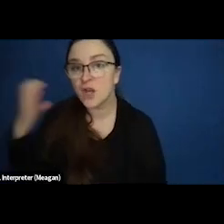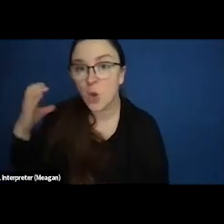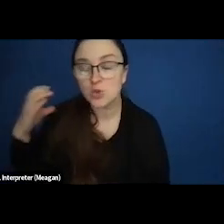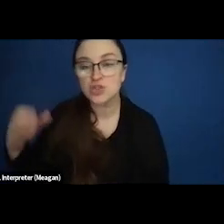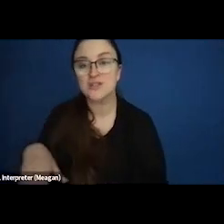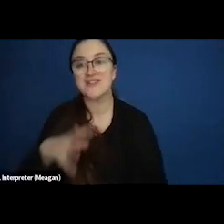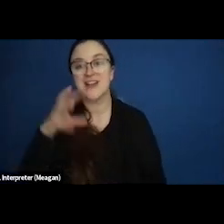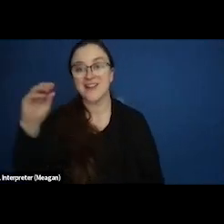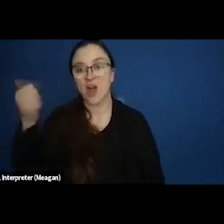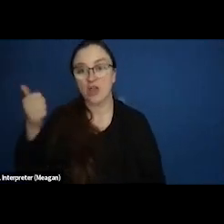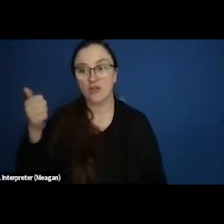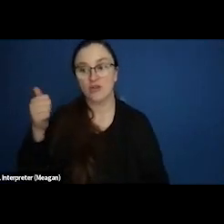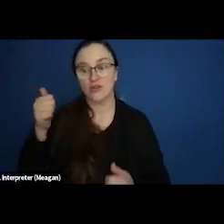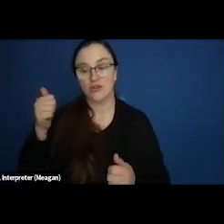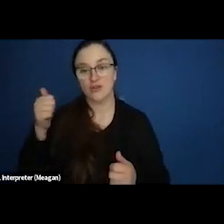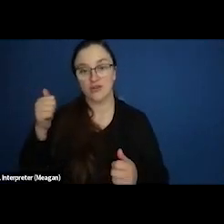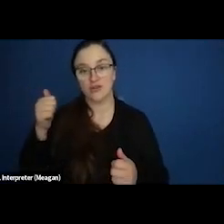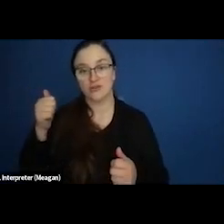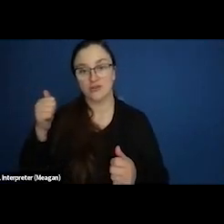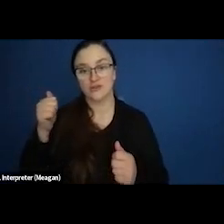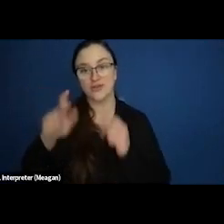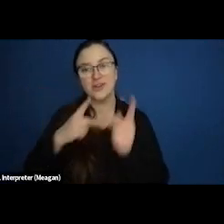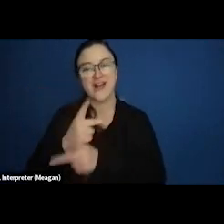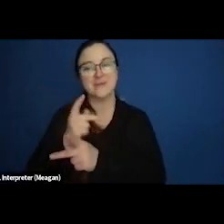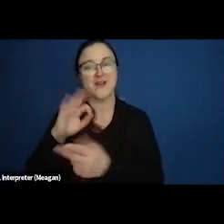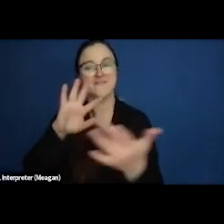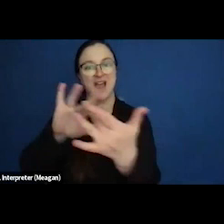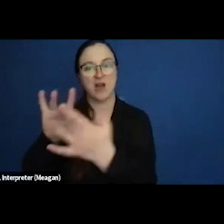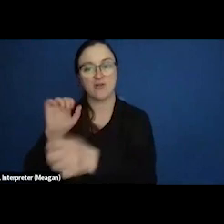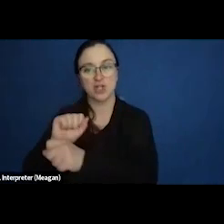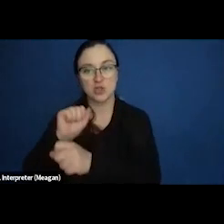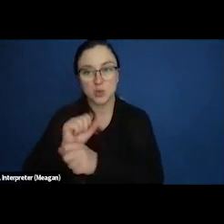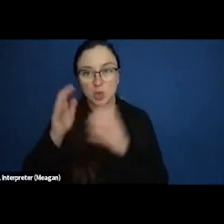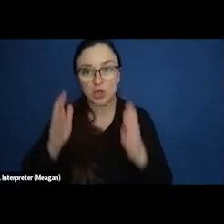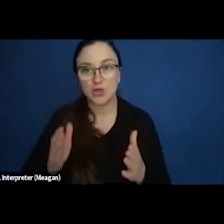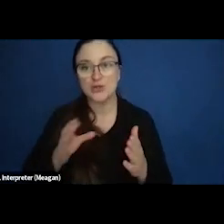and other forms of outreach workers, as well as various public health